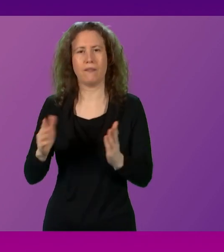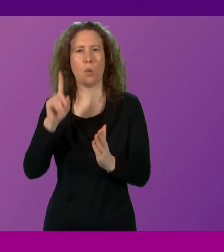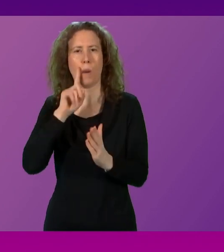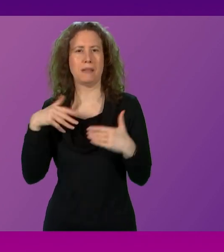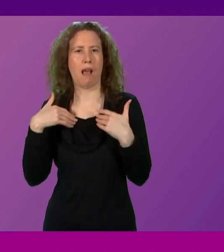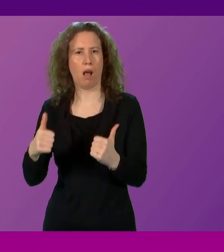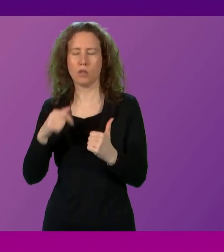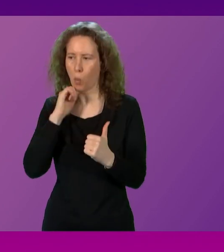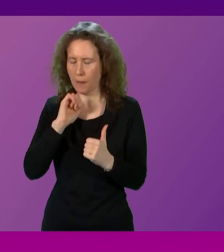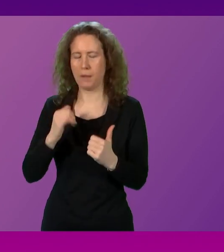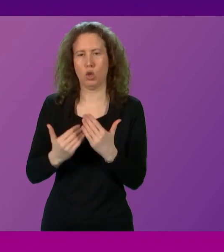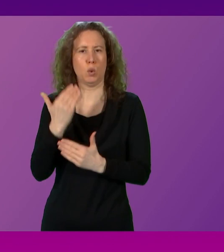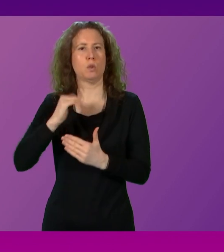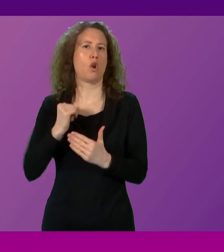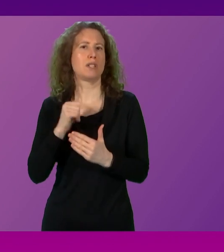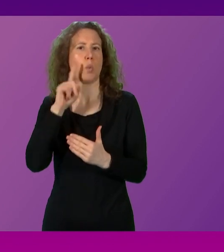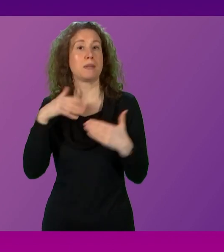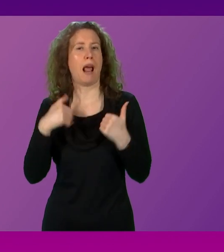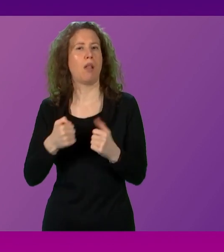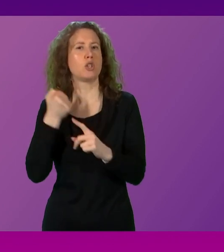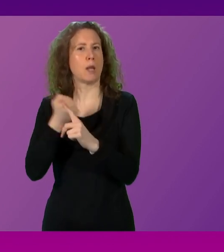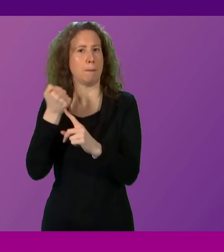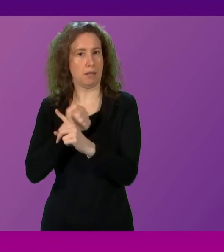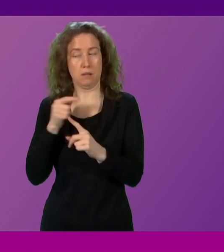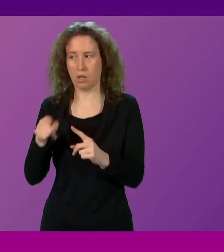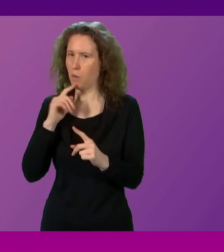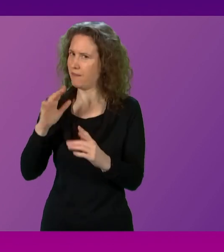and helping to address the inequalities that have persisted in that area for far too long.